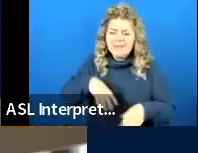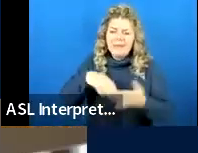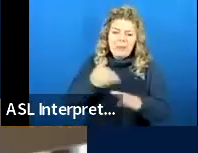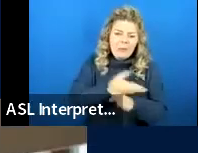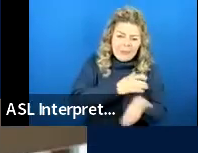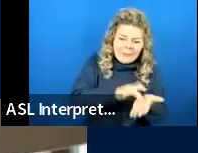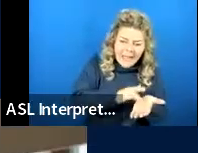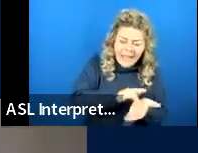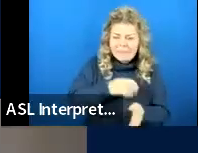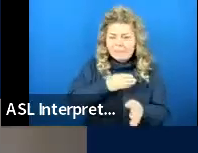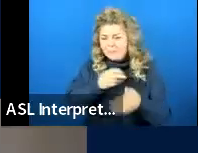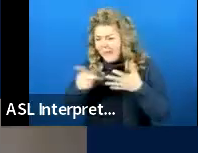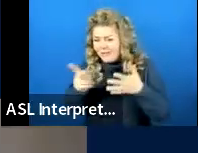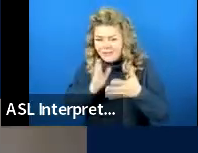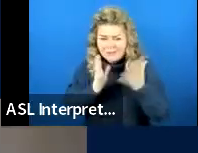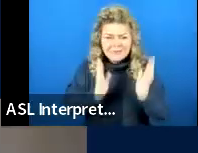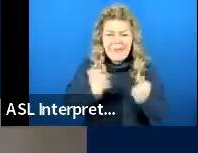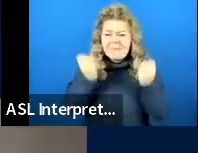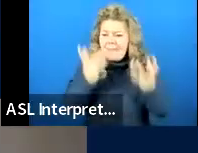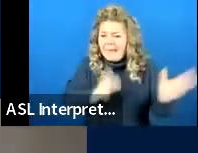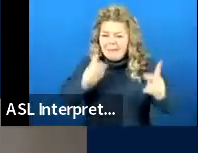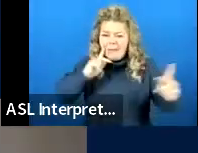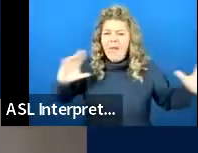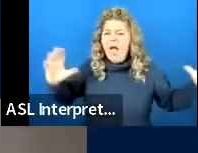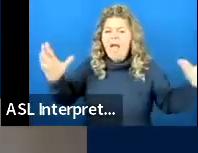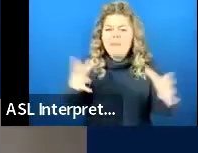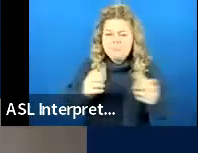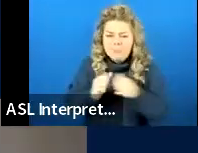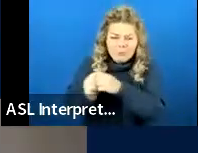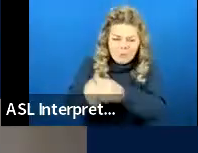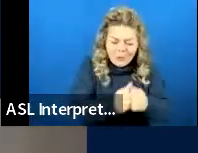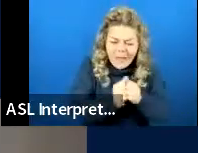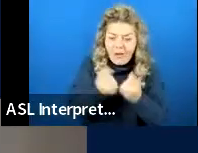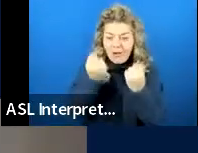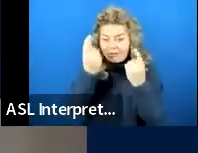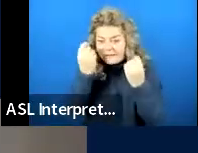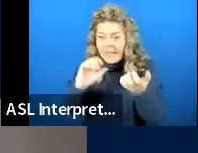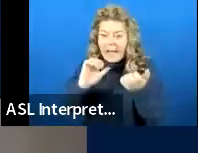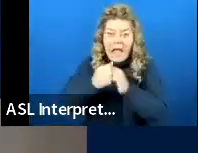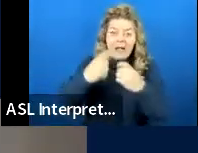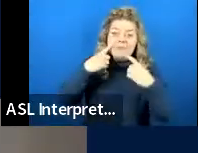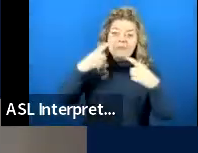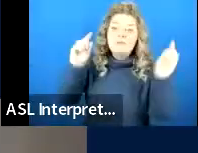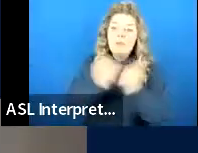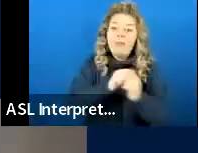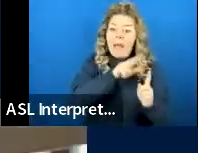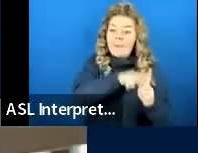and educators to gain understanding on how to be successful in the application process to dentistry,